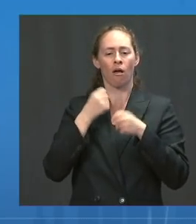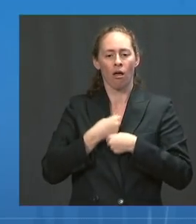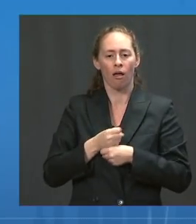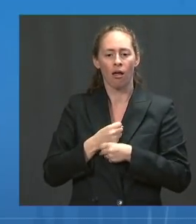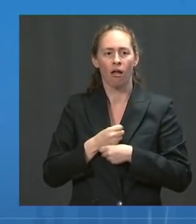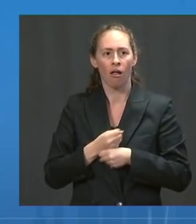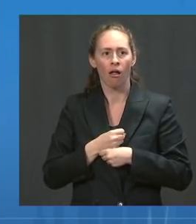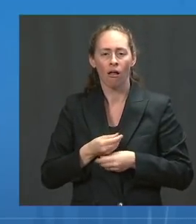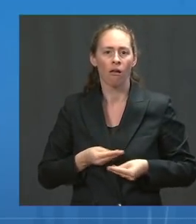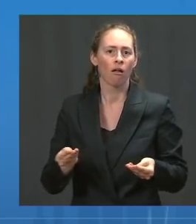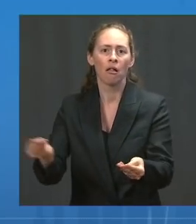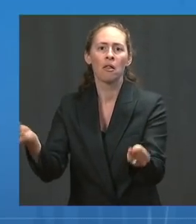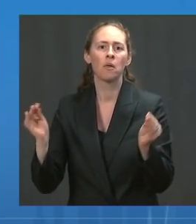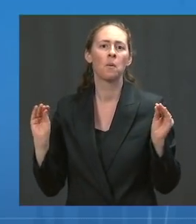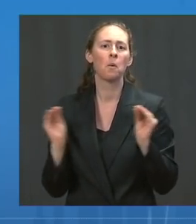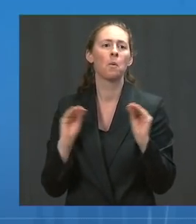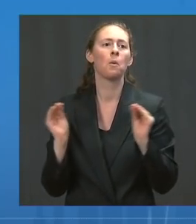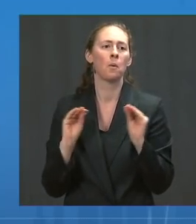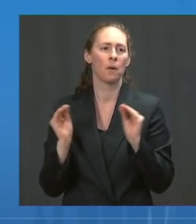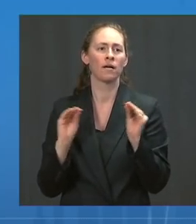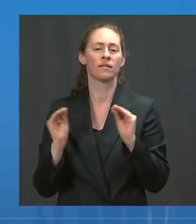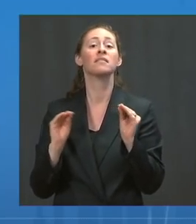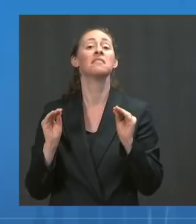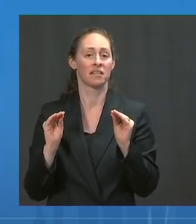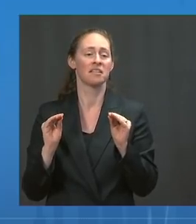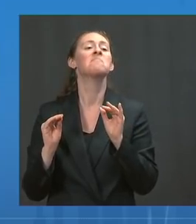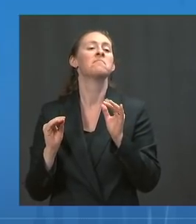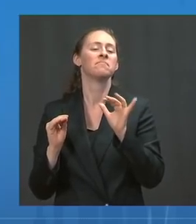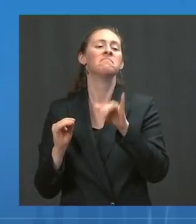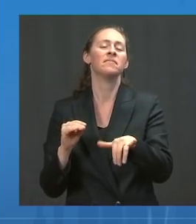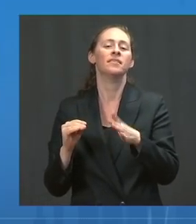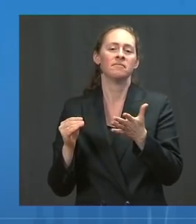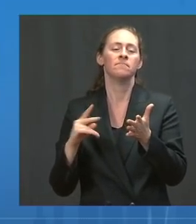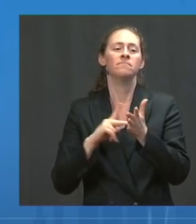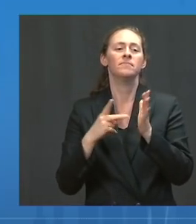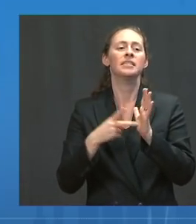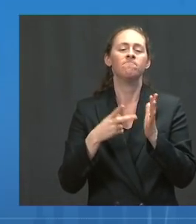That is something that is an unusual feat for a vaccine